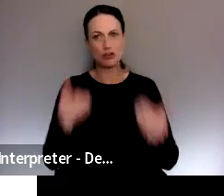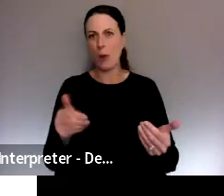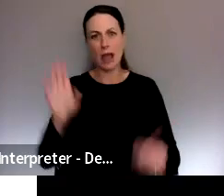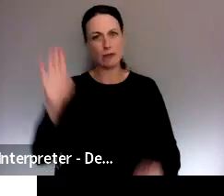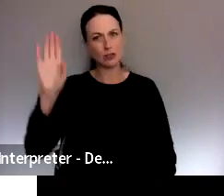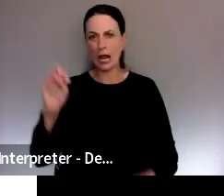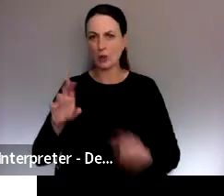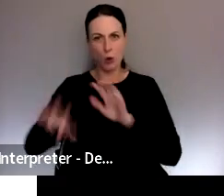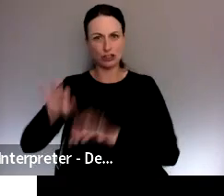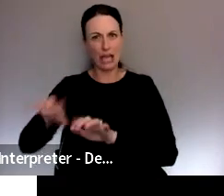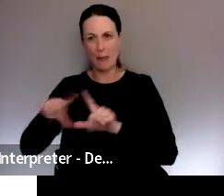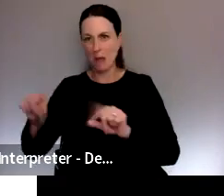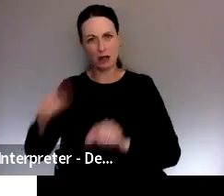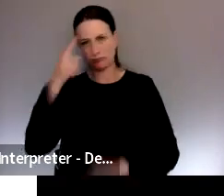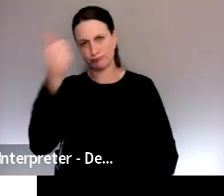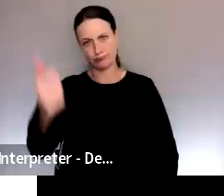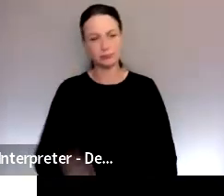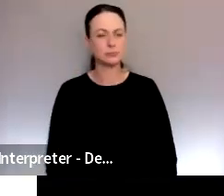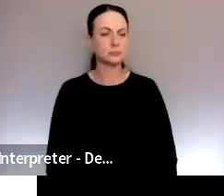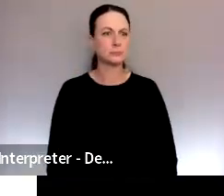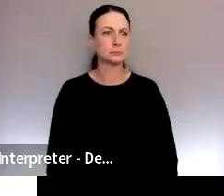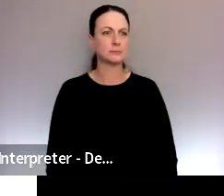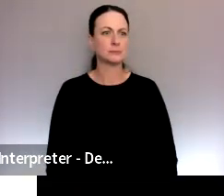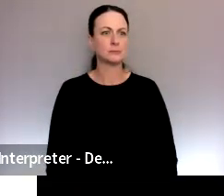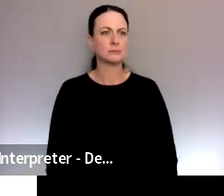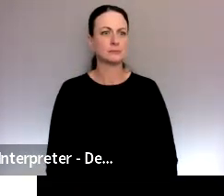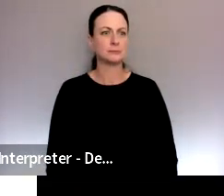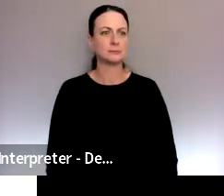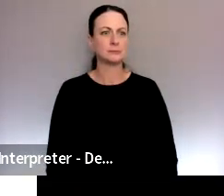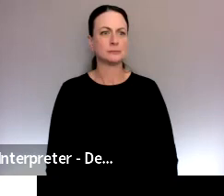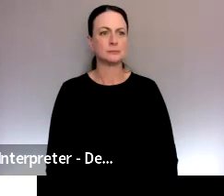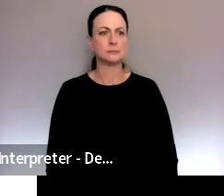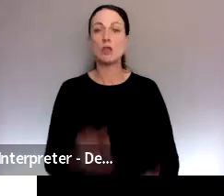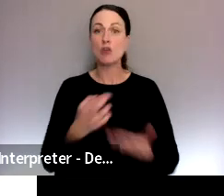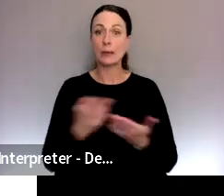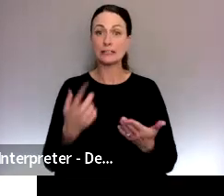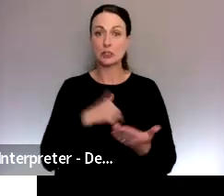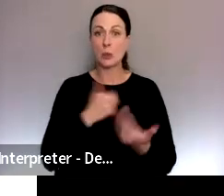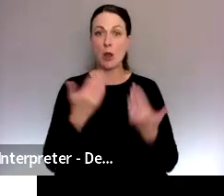go ahead raise your hand, or put something in chat. So, the resources that we offer,